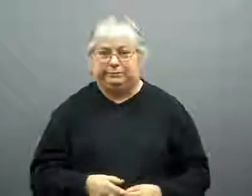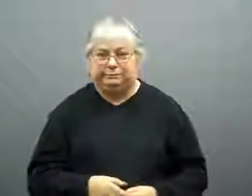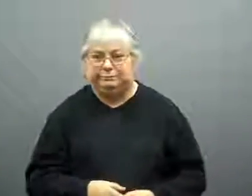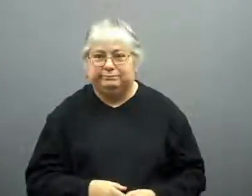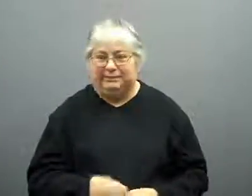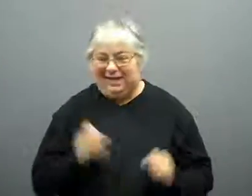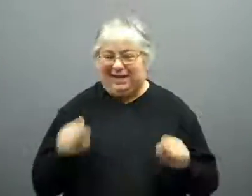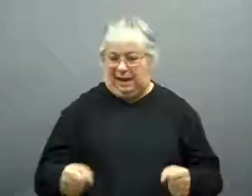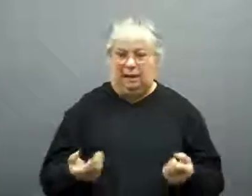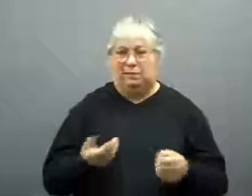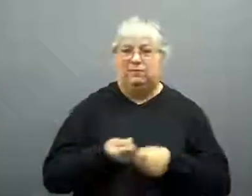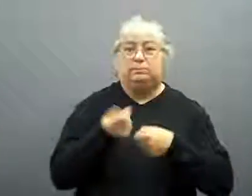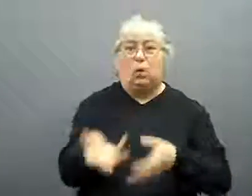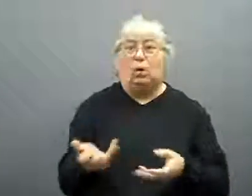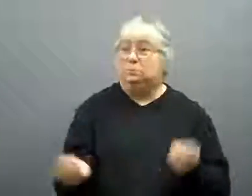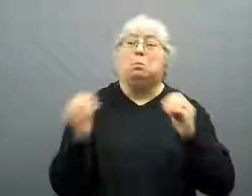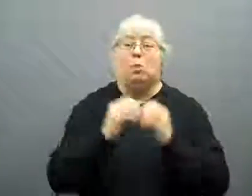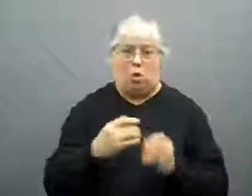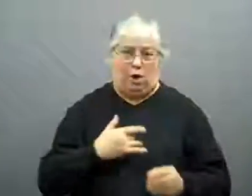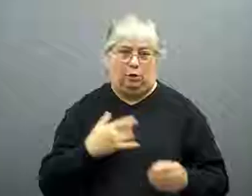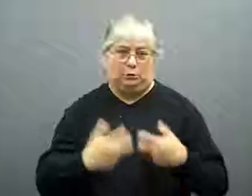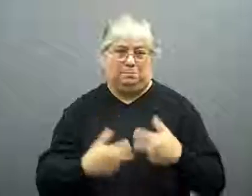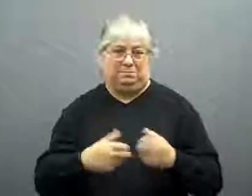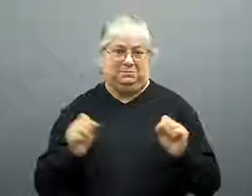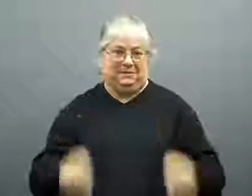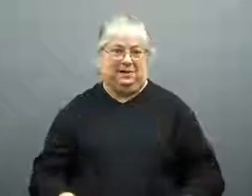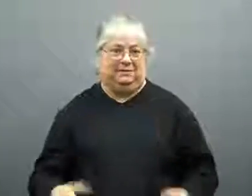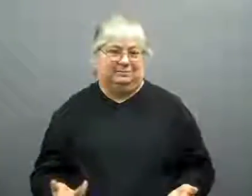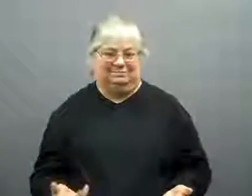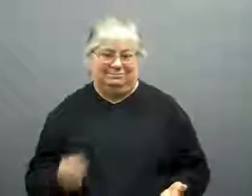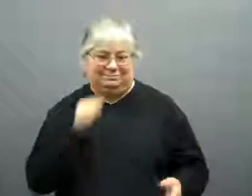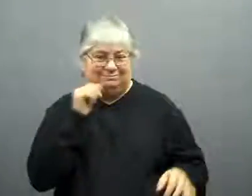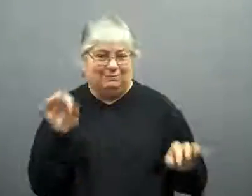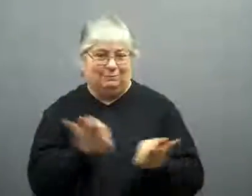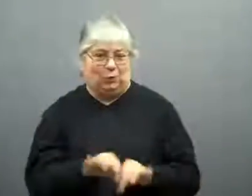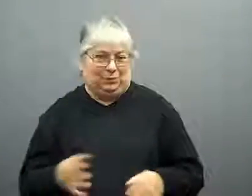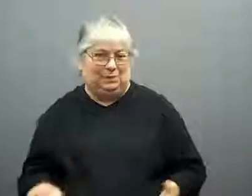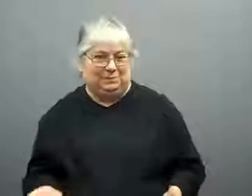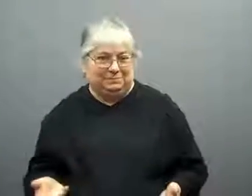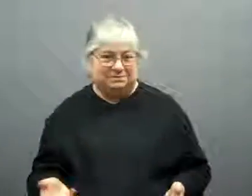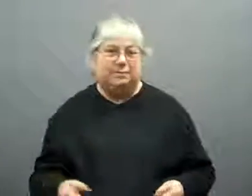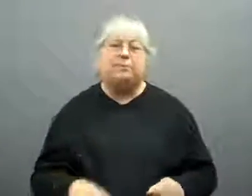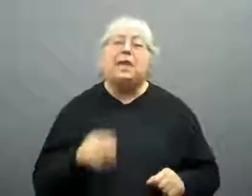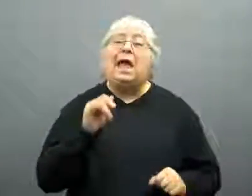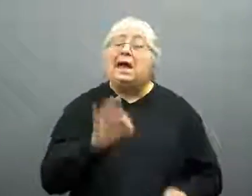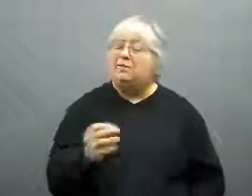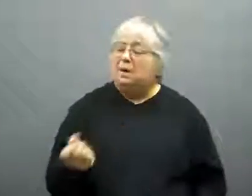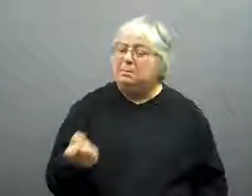They can actually contribute to heart problems, so they aren't worth it.